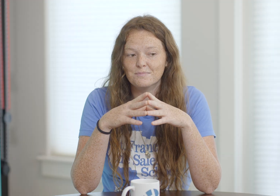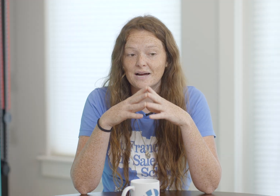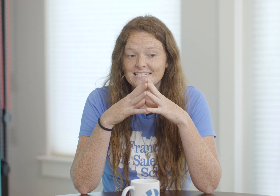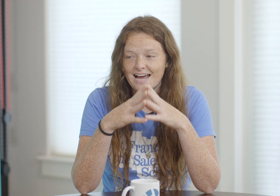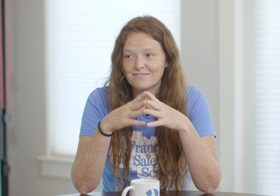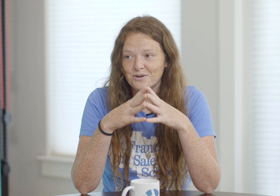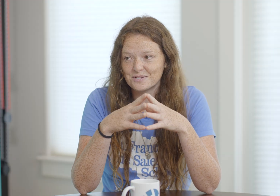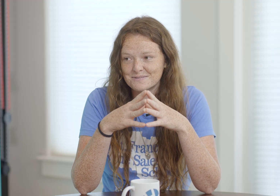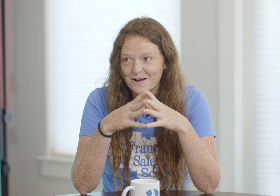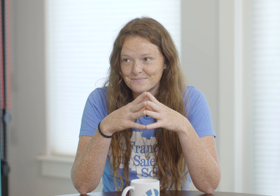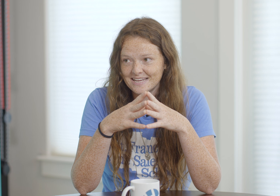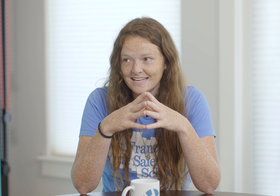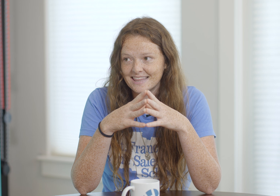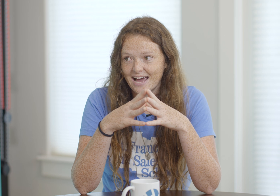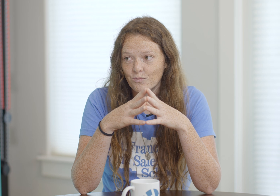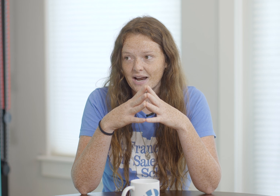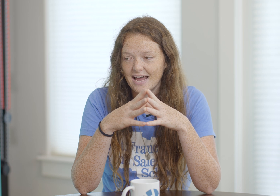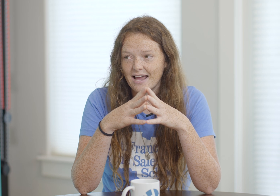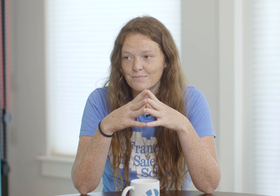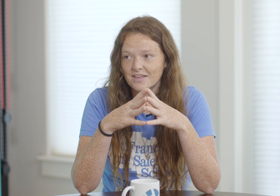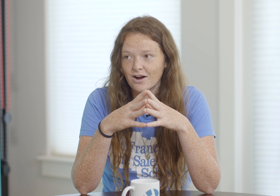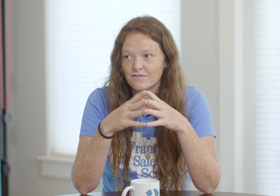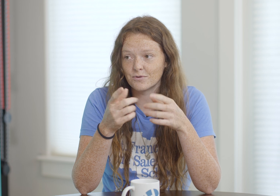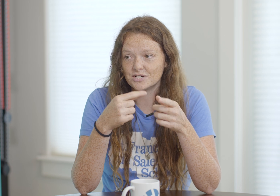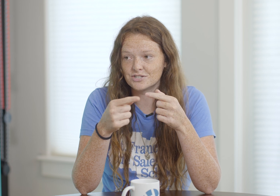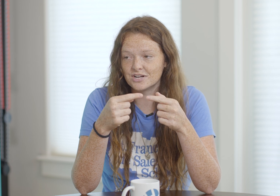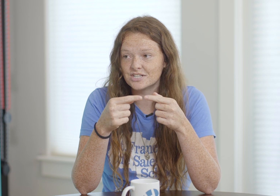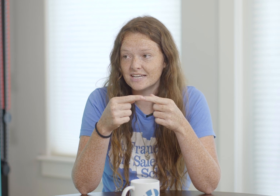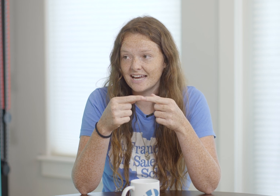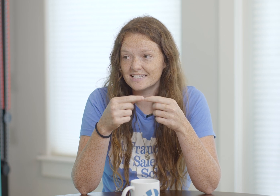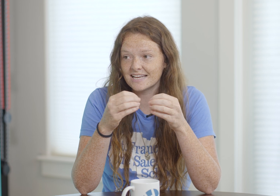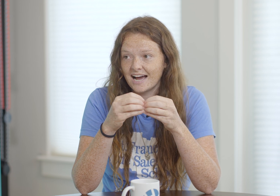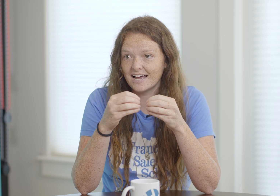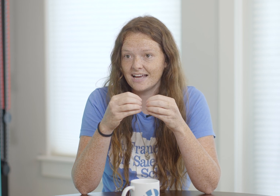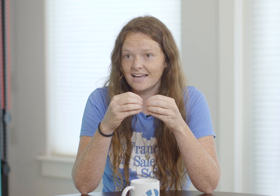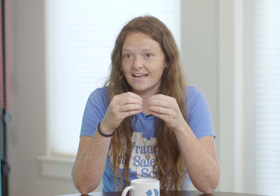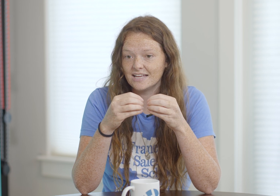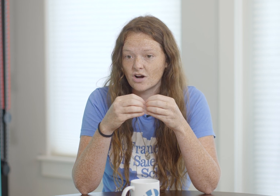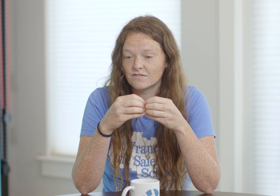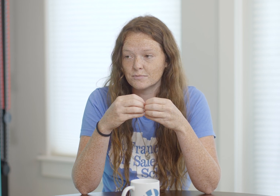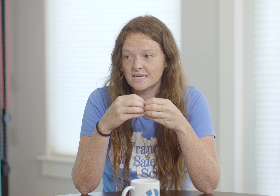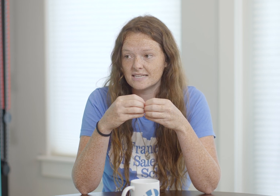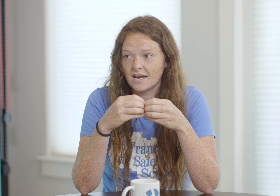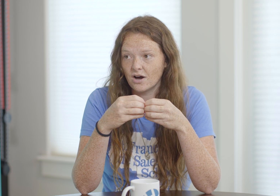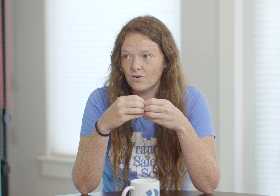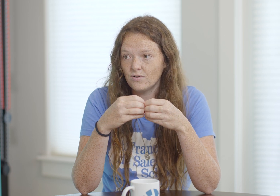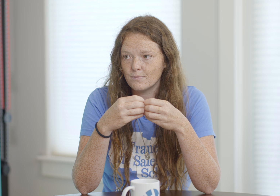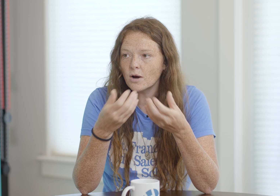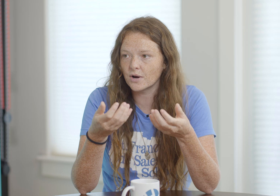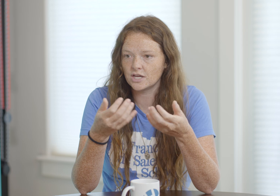My staff know this about me, that when I am there for registration days, I it's hard for me to say no, I'm heartbreaking.